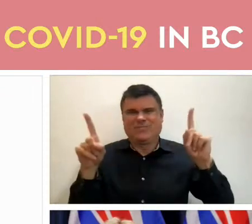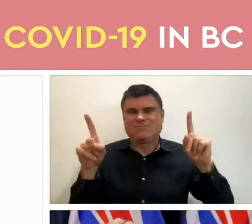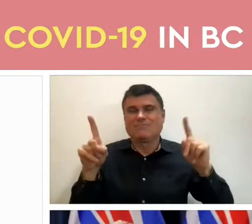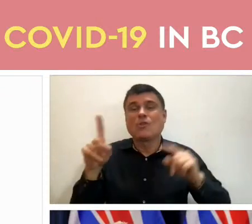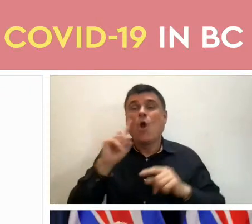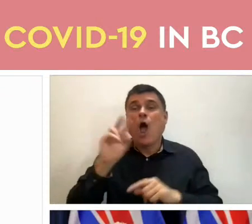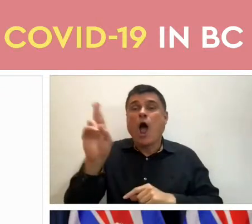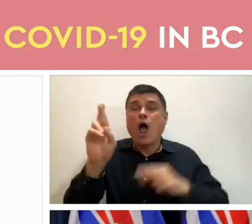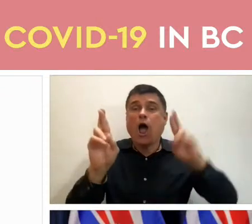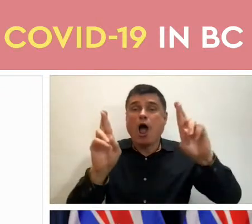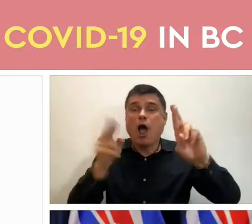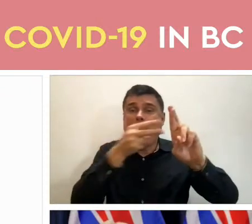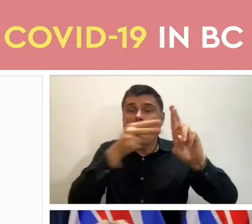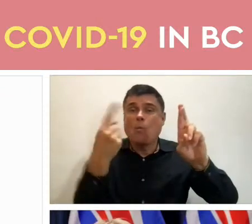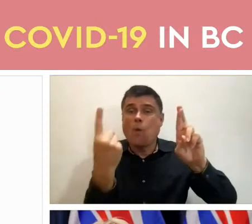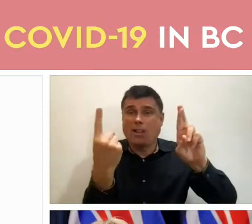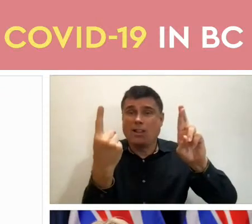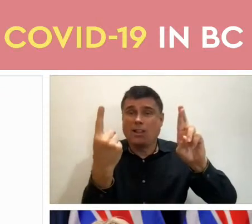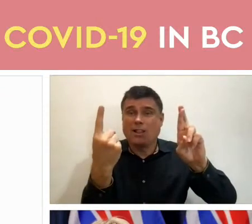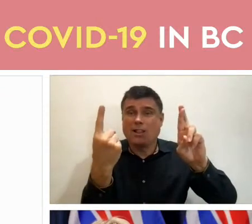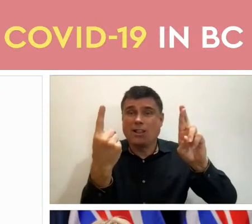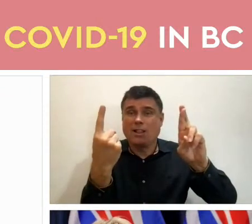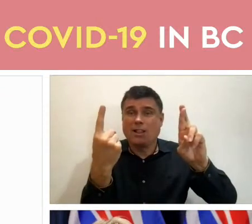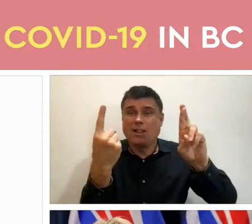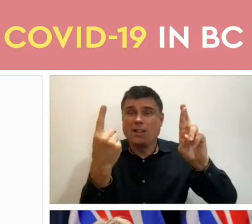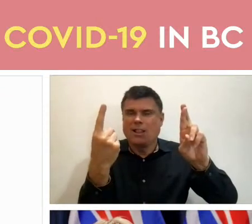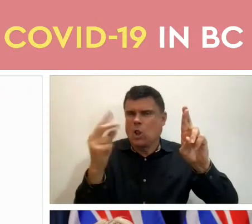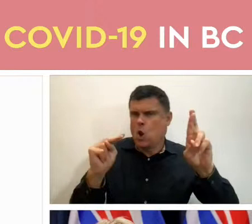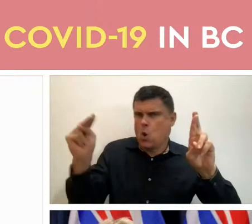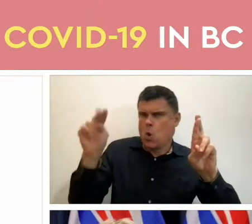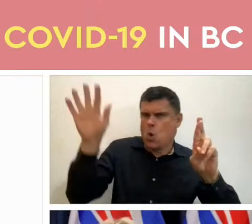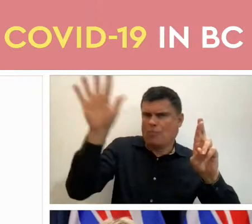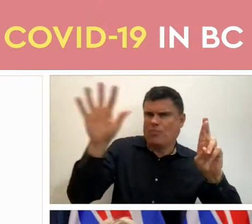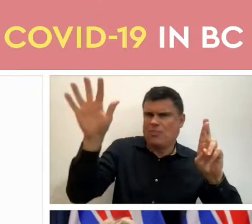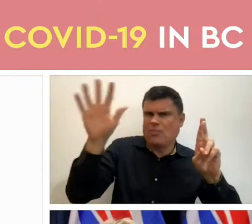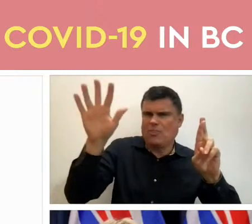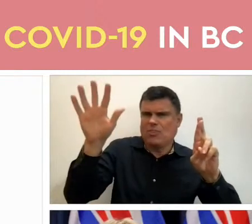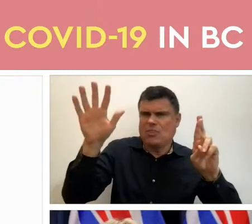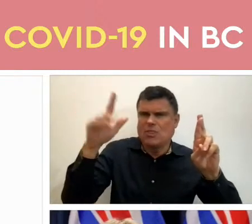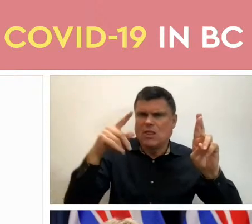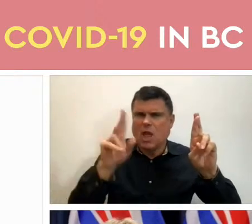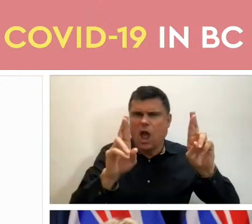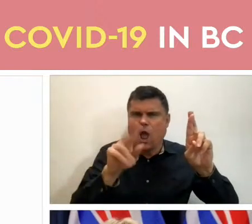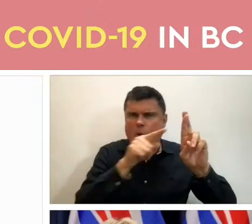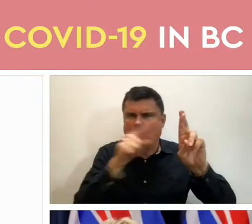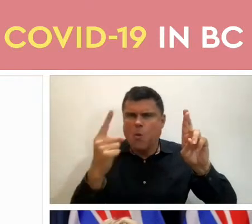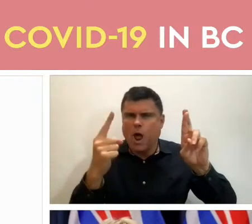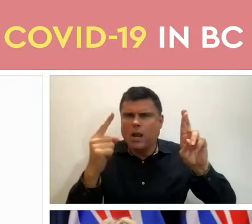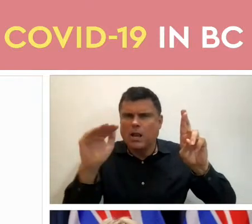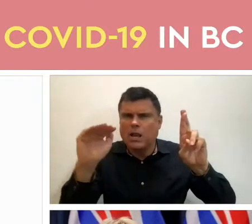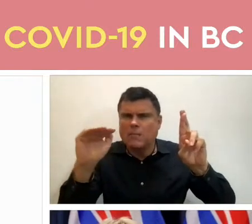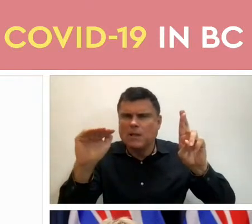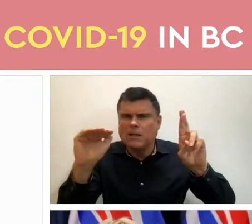slightly below one. Trending upwards again. Where we see the most dramatic